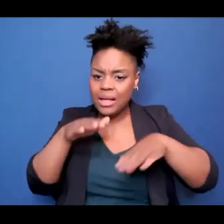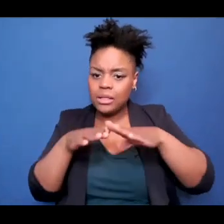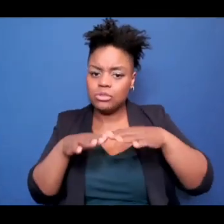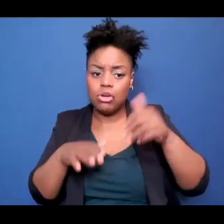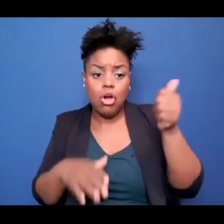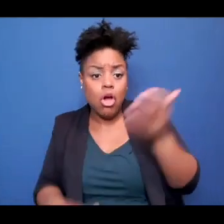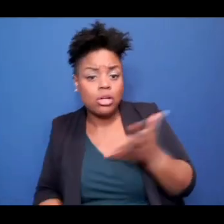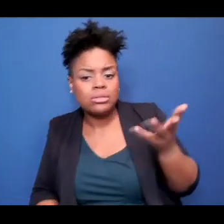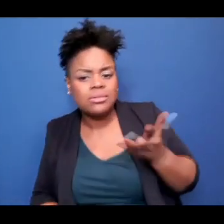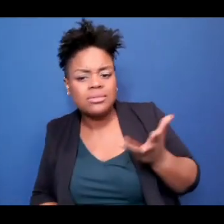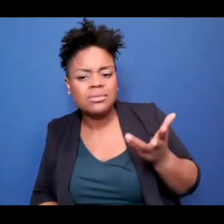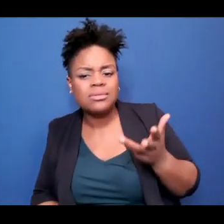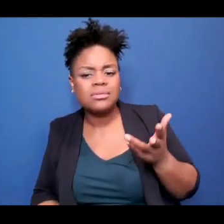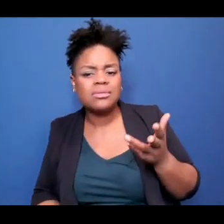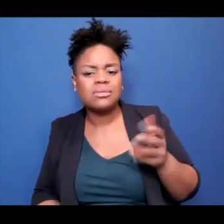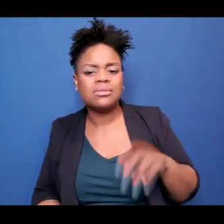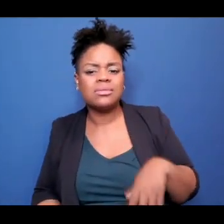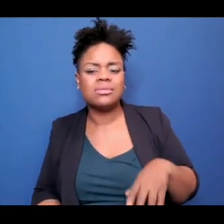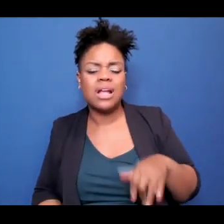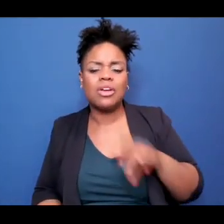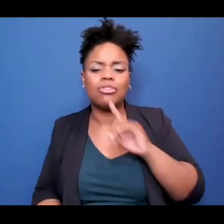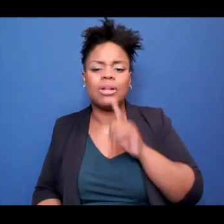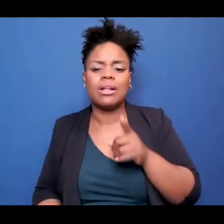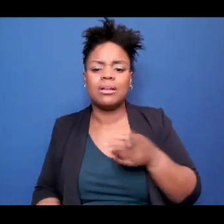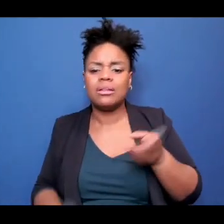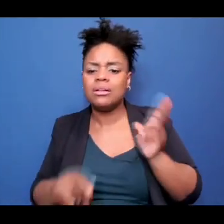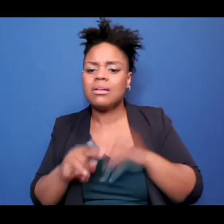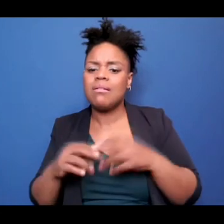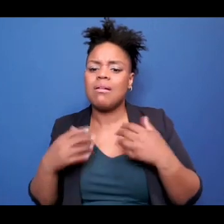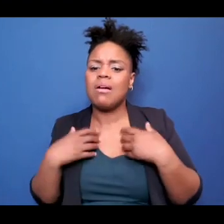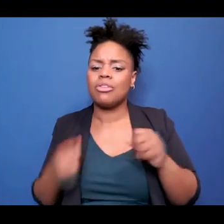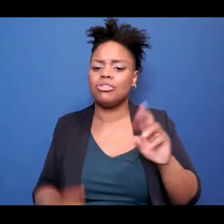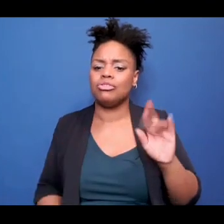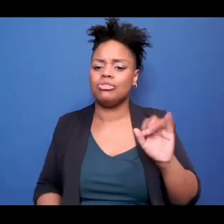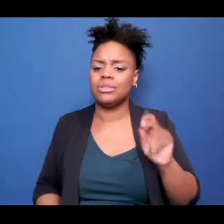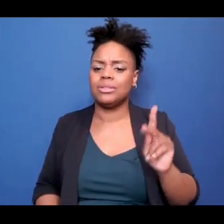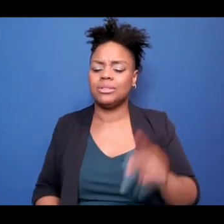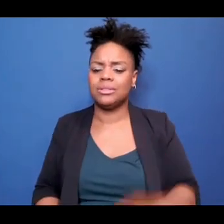PEOPLE AT RISK OF RISKS. NEXT SLIDE.